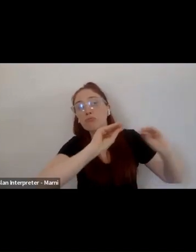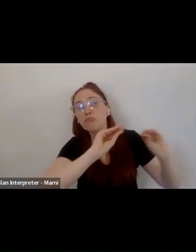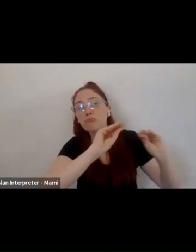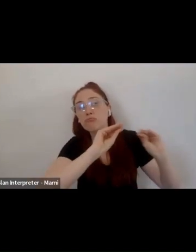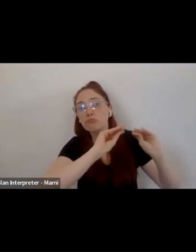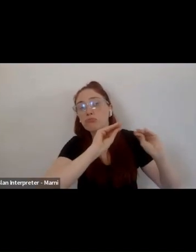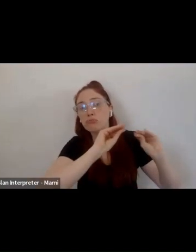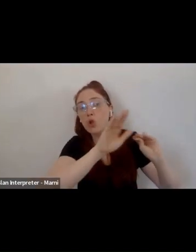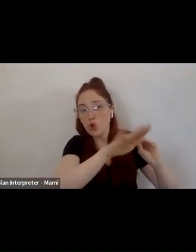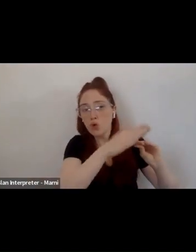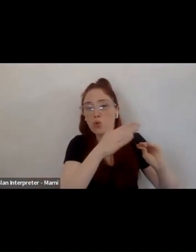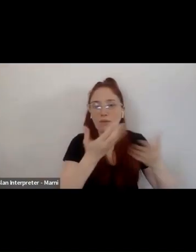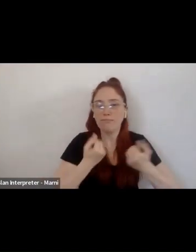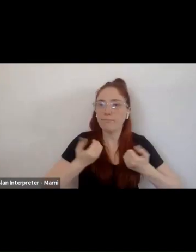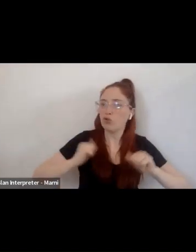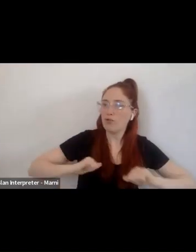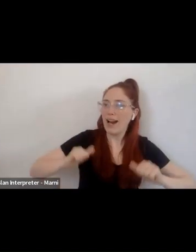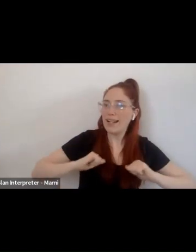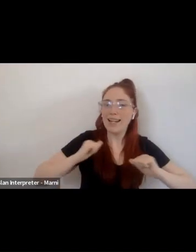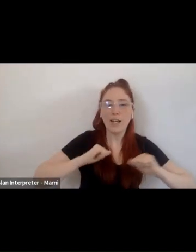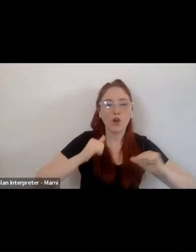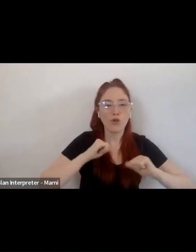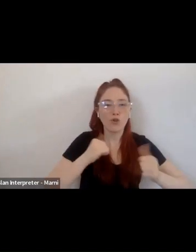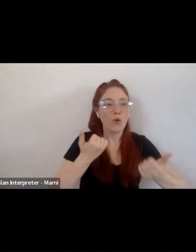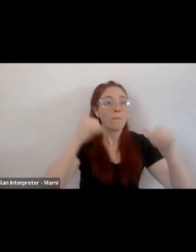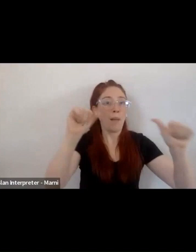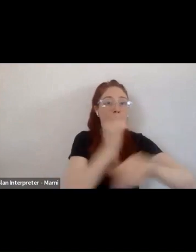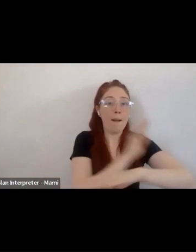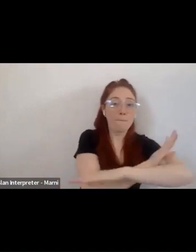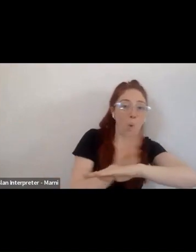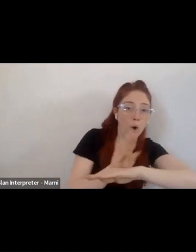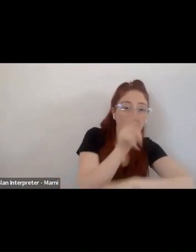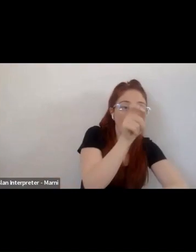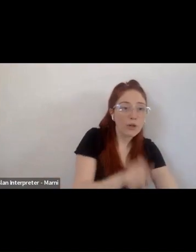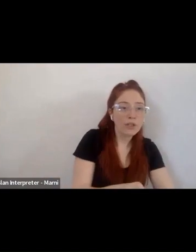involved in a board or train to step into a role that I might